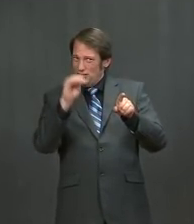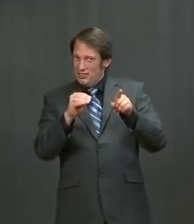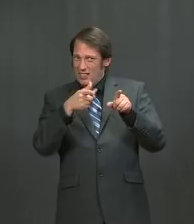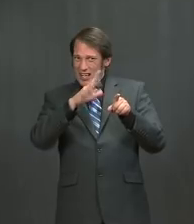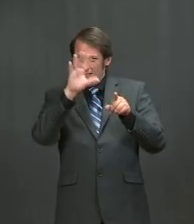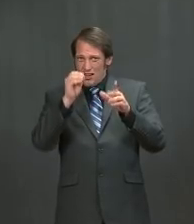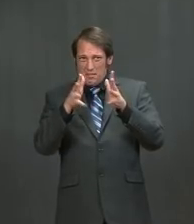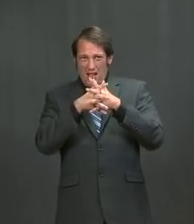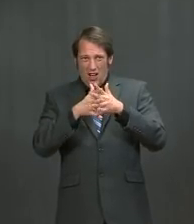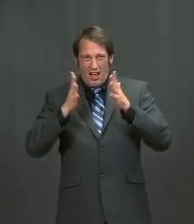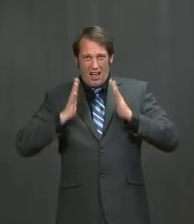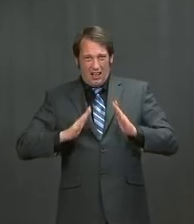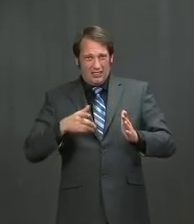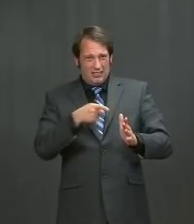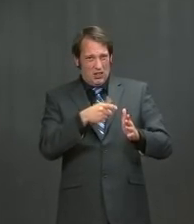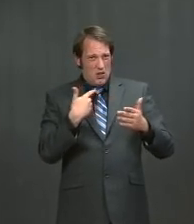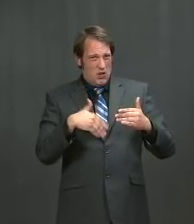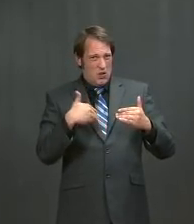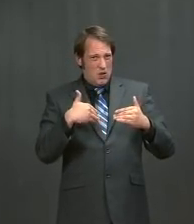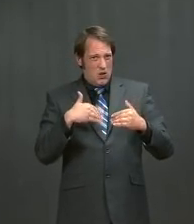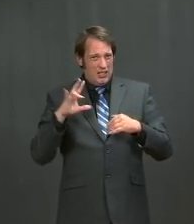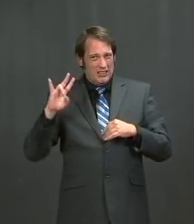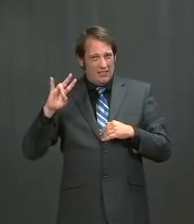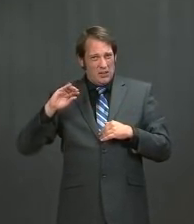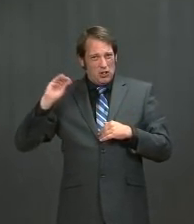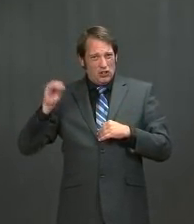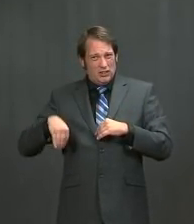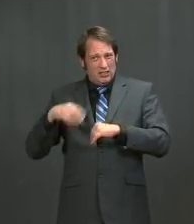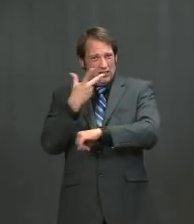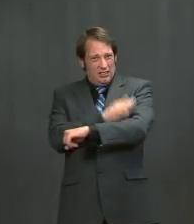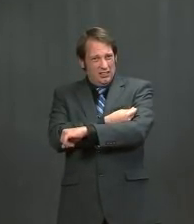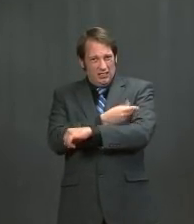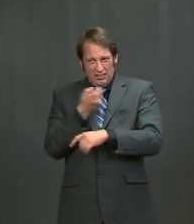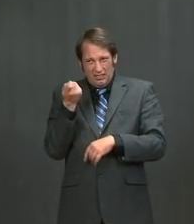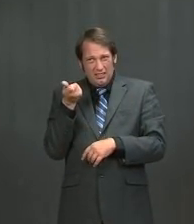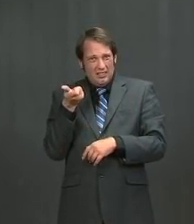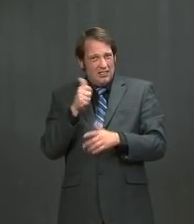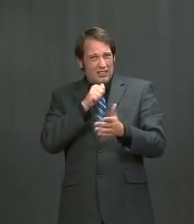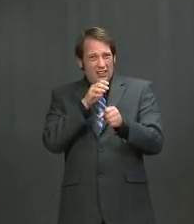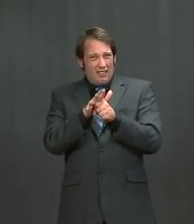have gone to African Americans in the state. That's one of the reasons that we opened